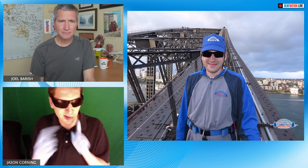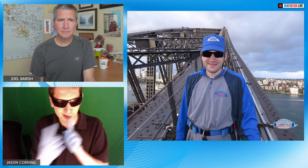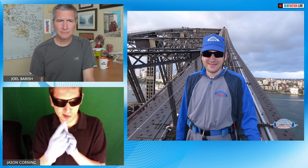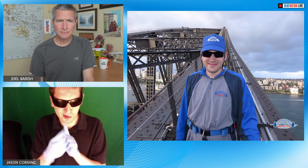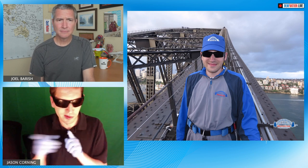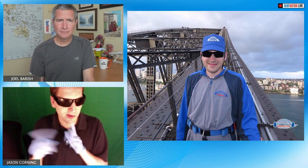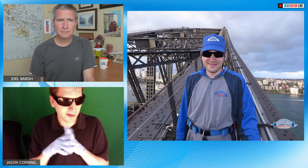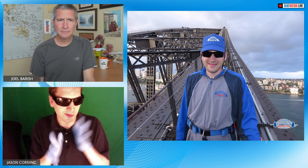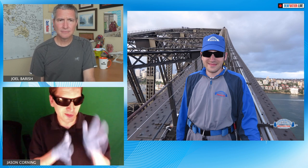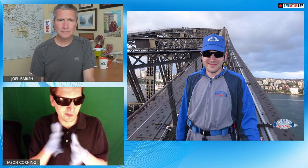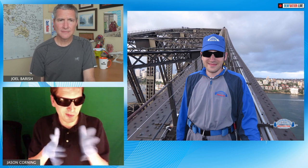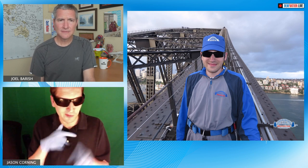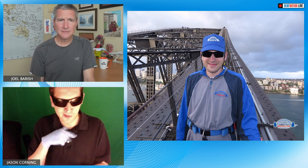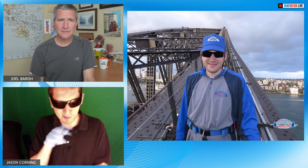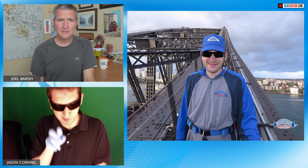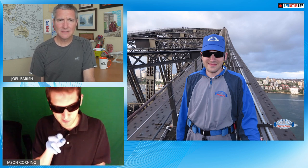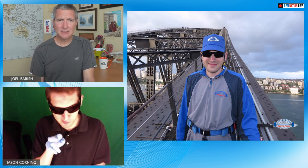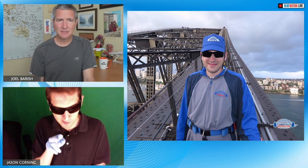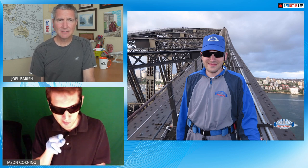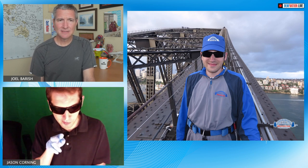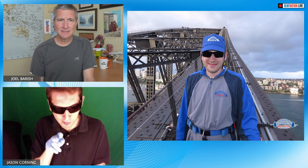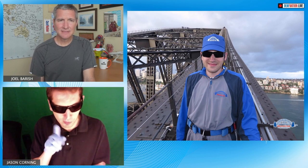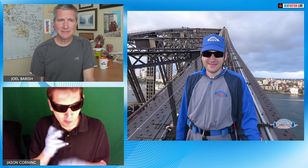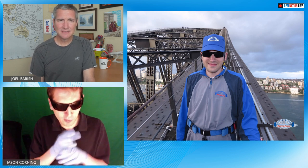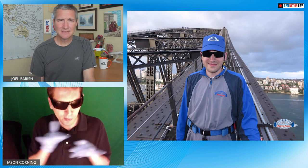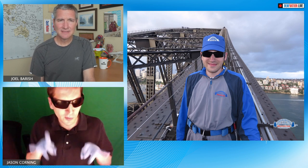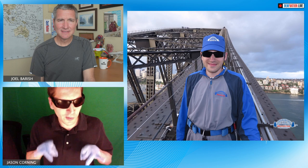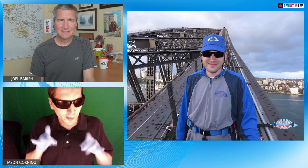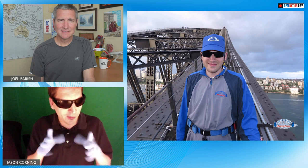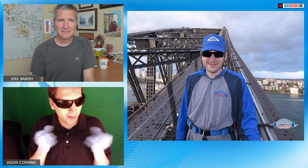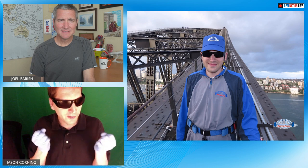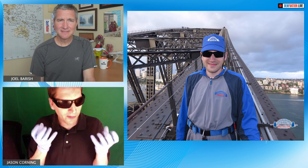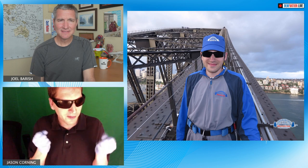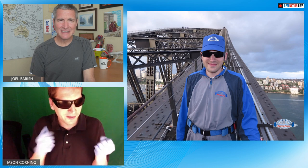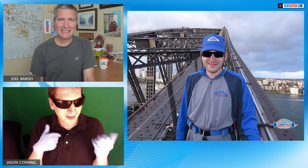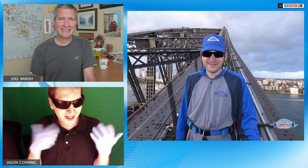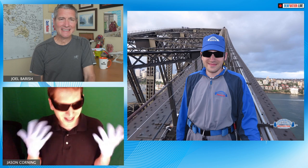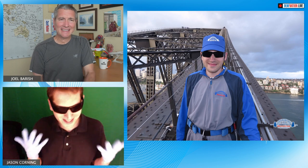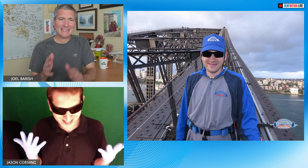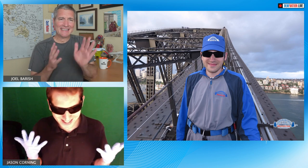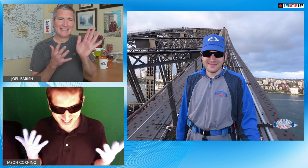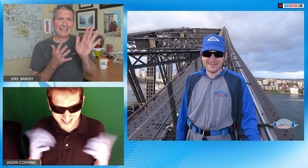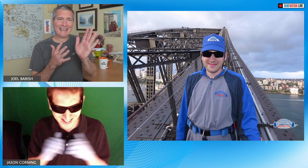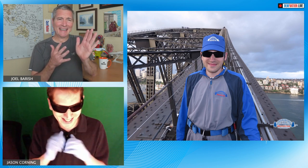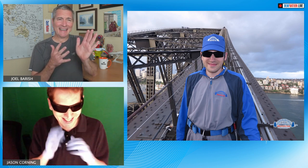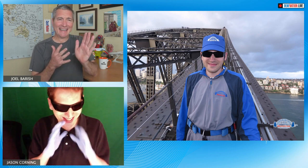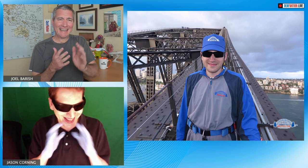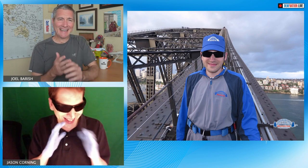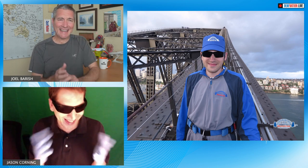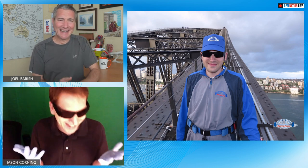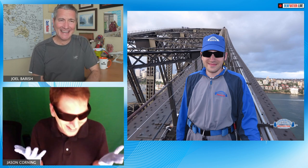when I met the interpreter she was signing Australian sign, how can we communicate?